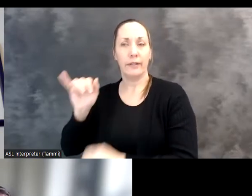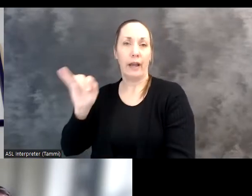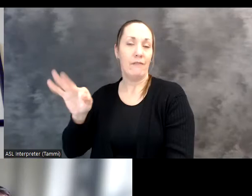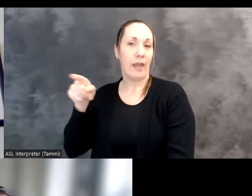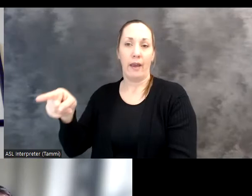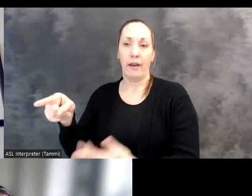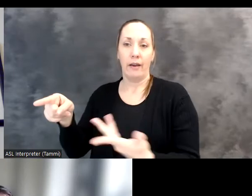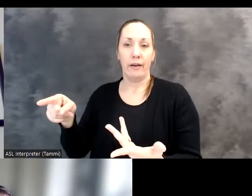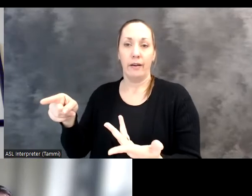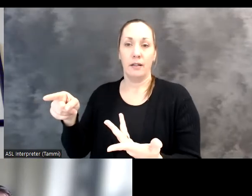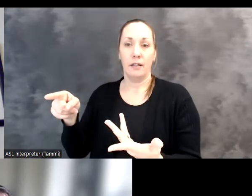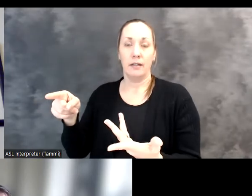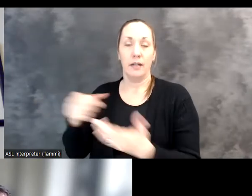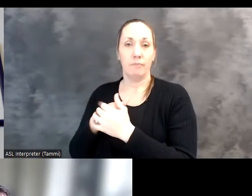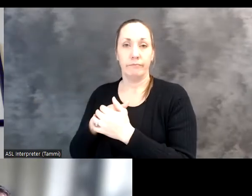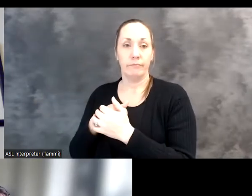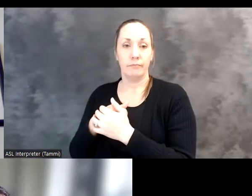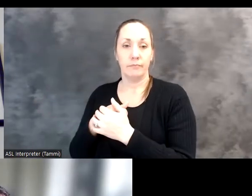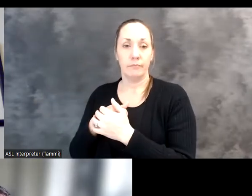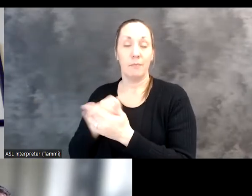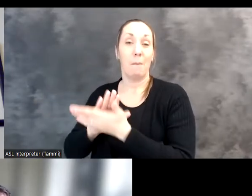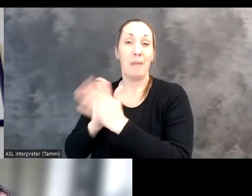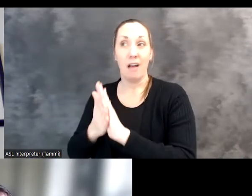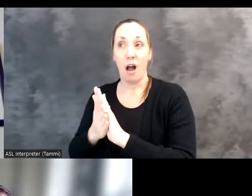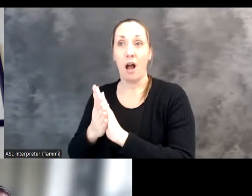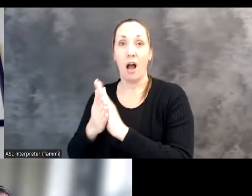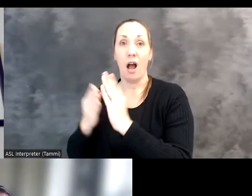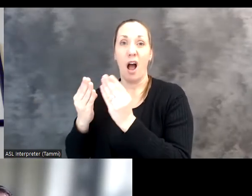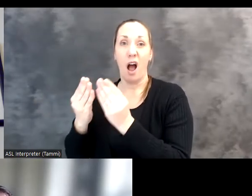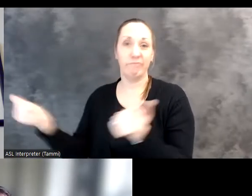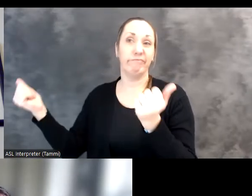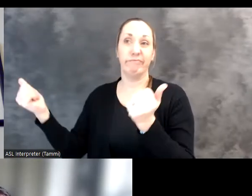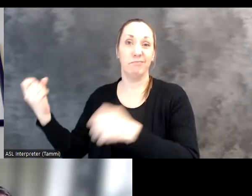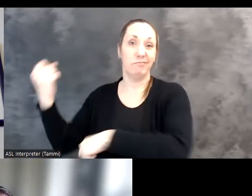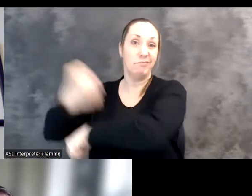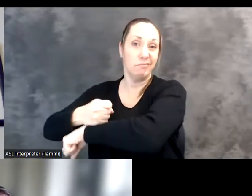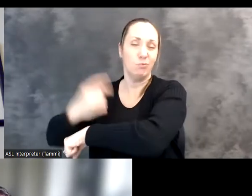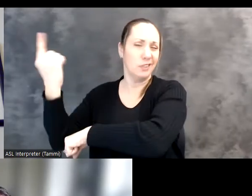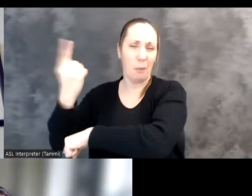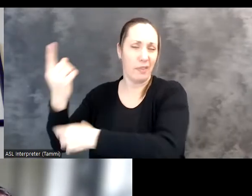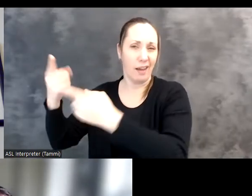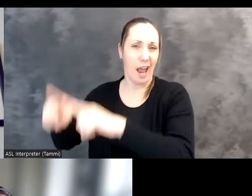end users if the company or research